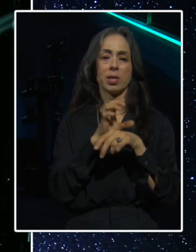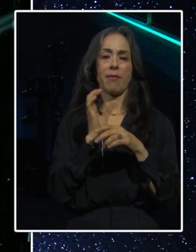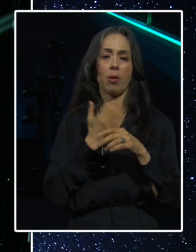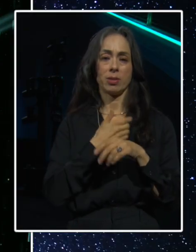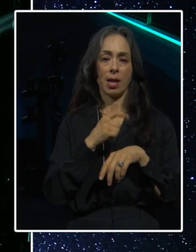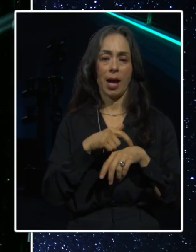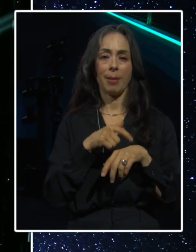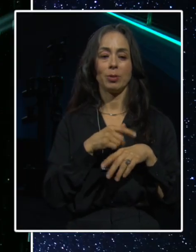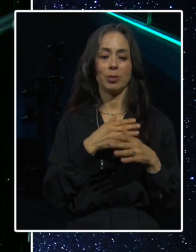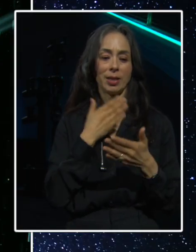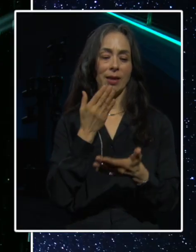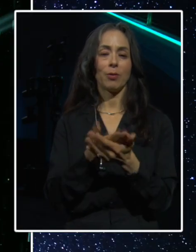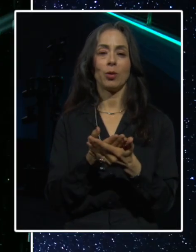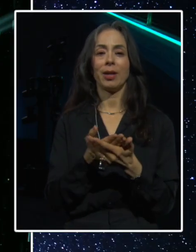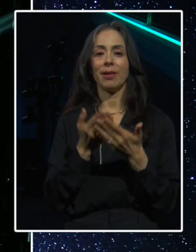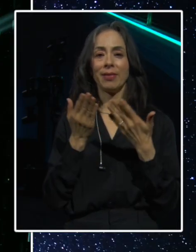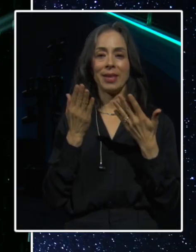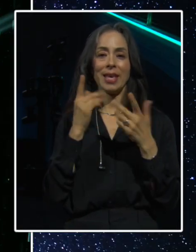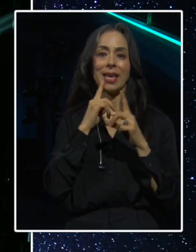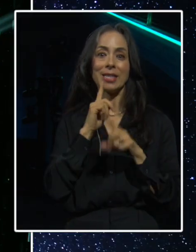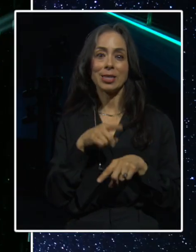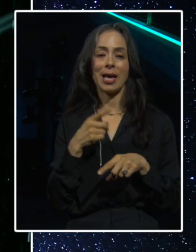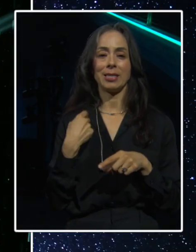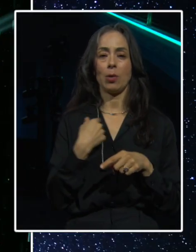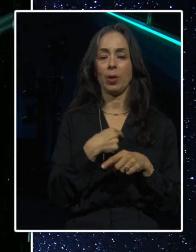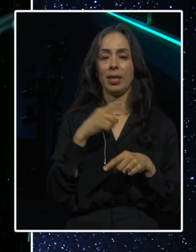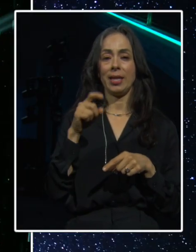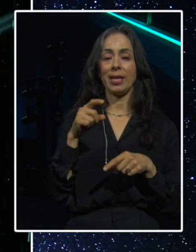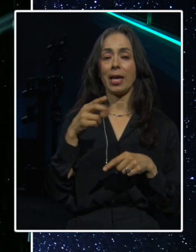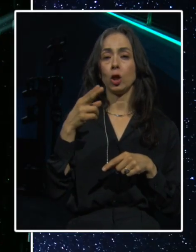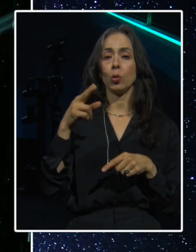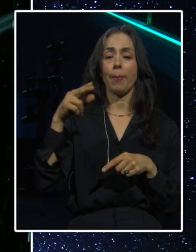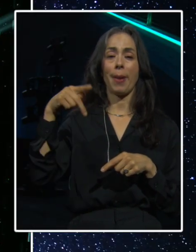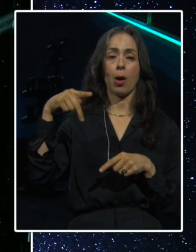to deliver the insights we need. At Hewlett Packard Enterprise,